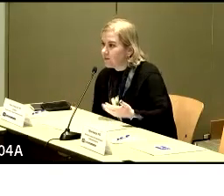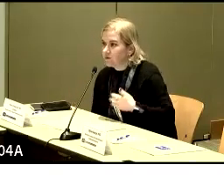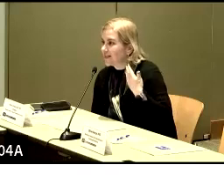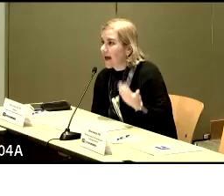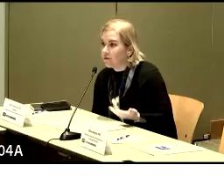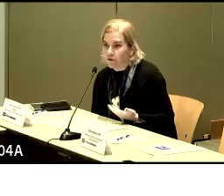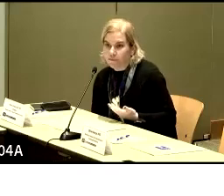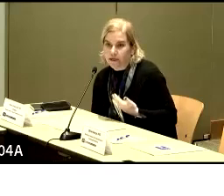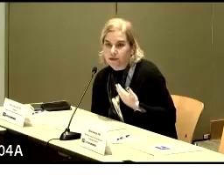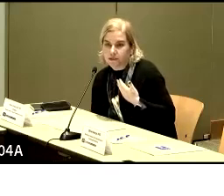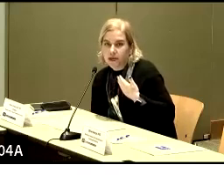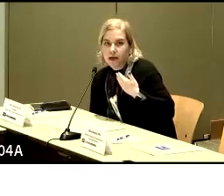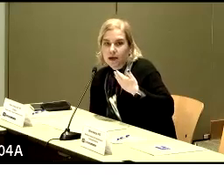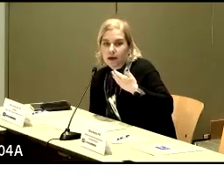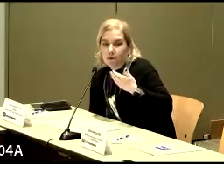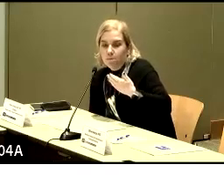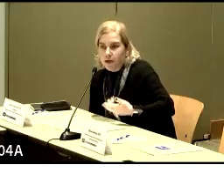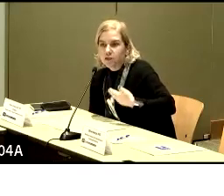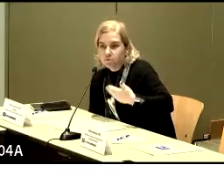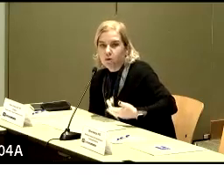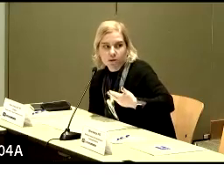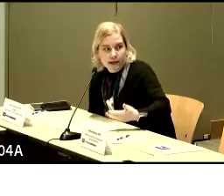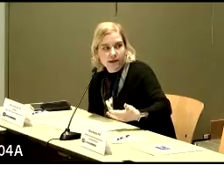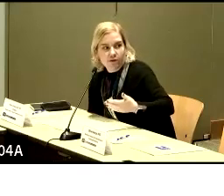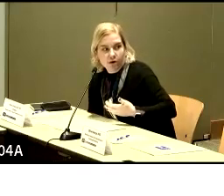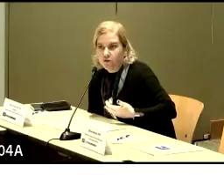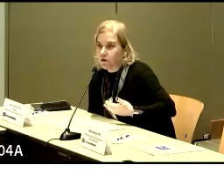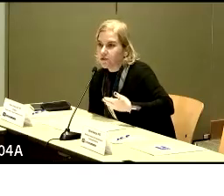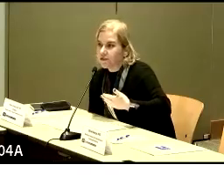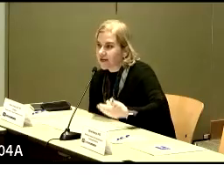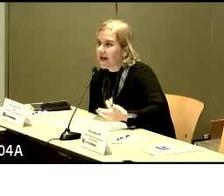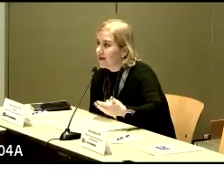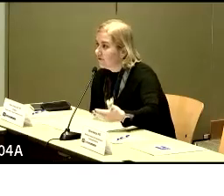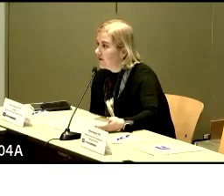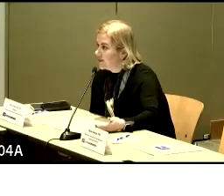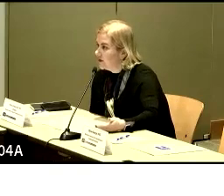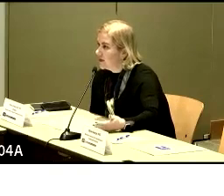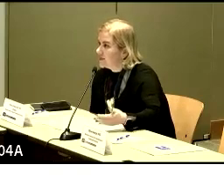whether that's counterfeit pills, much more likely for overdoses to end in fatalities.